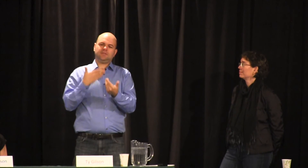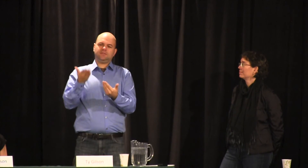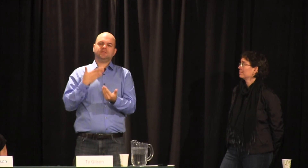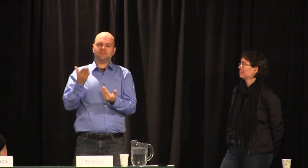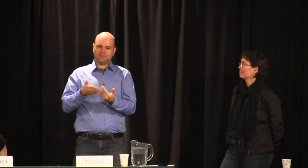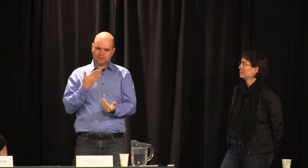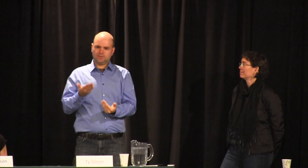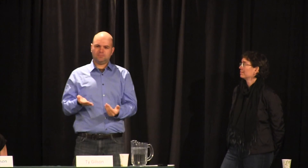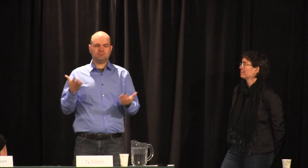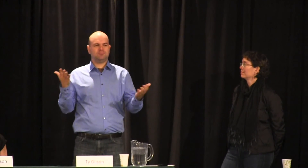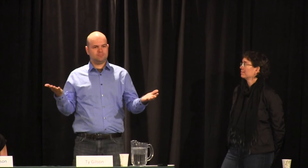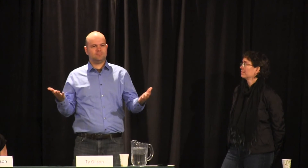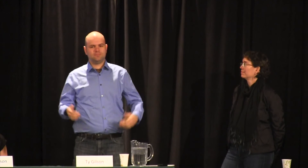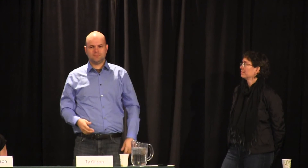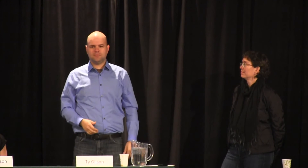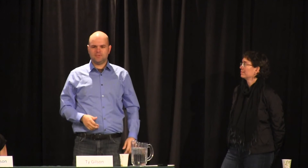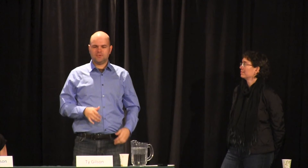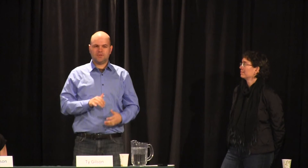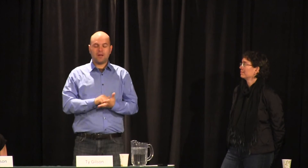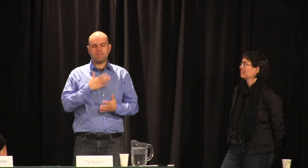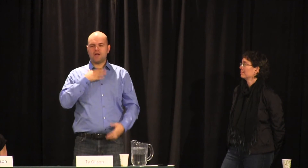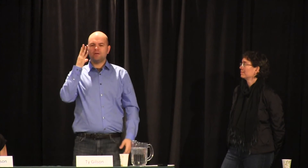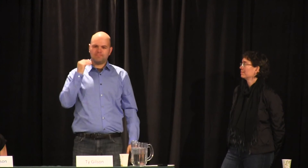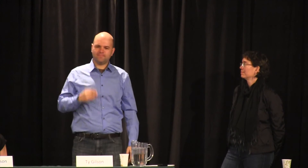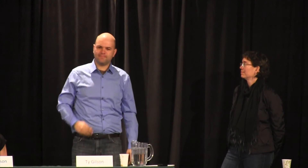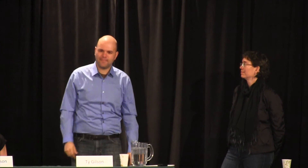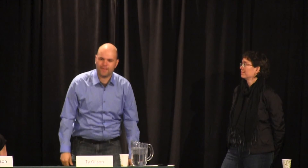about what those college classes were gonna be like, it made them a lot easier.